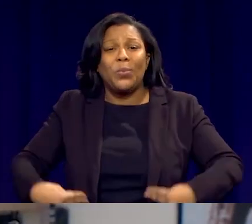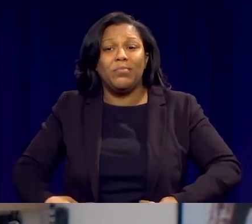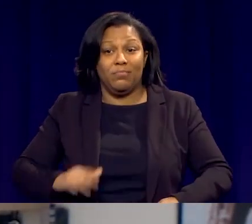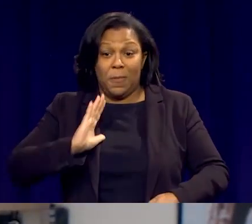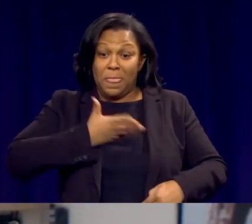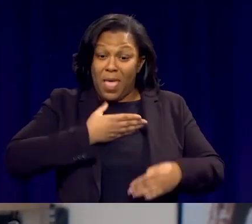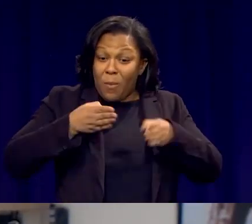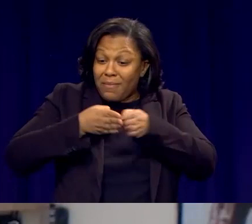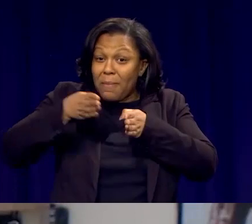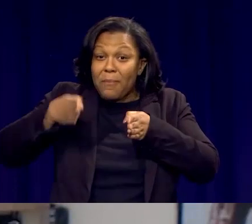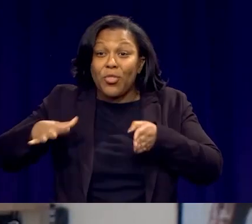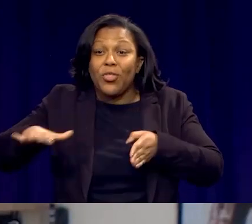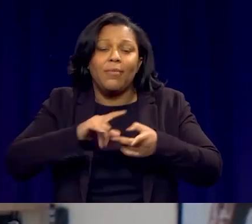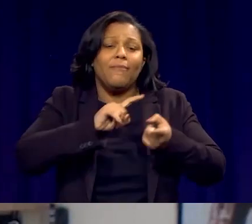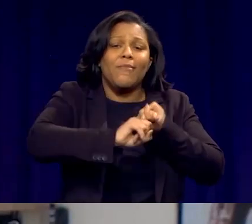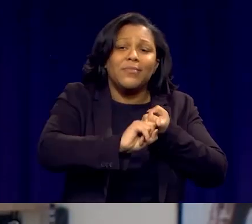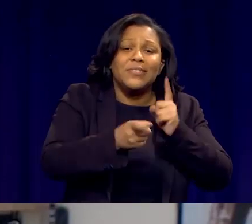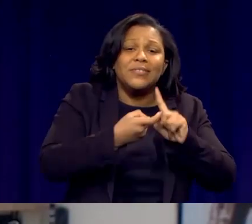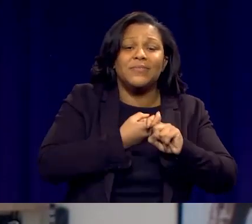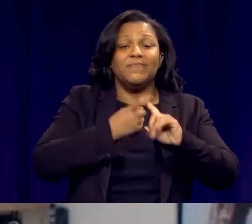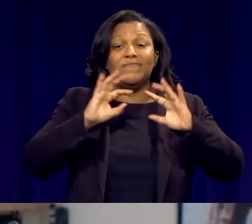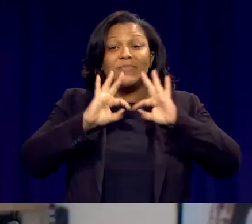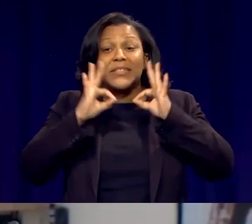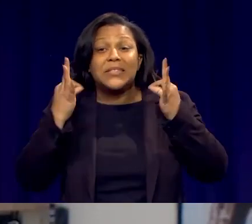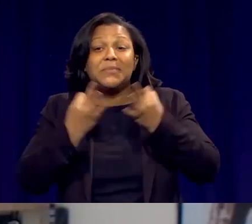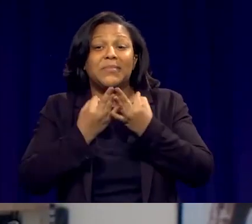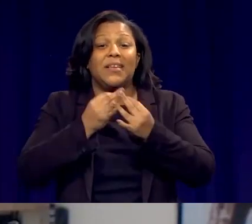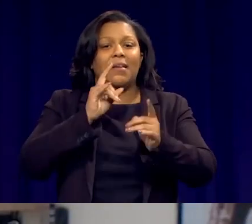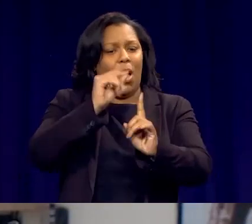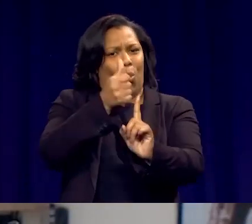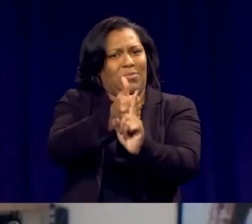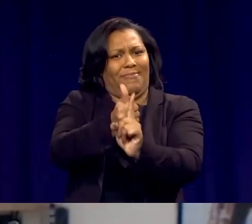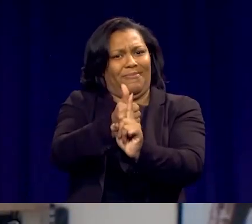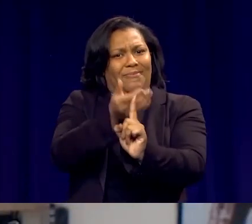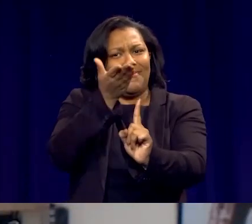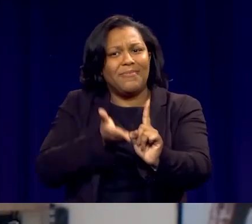our neighbors, our friends, our families, and ourselves.